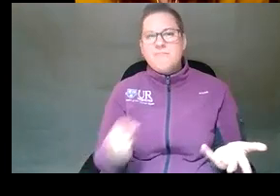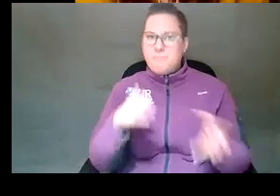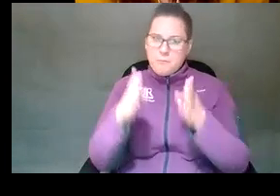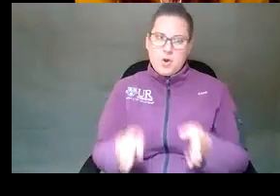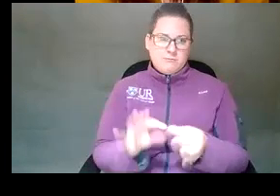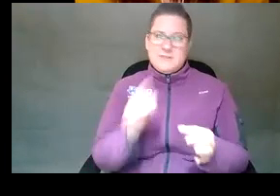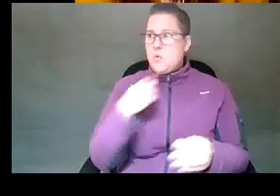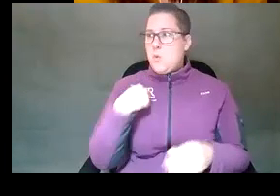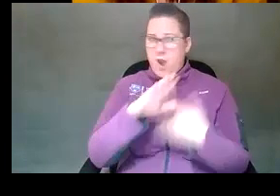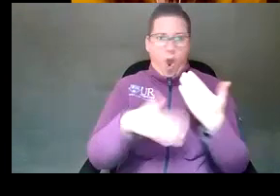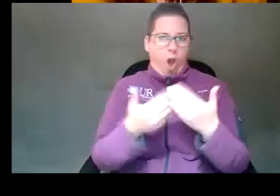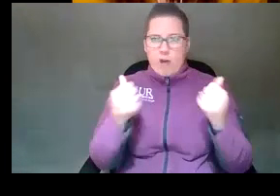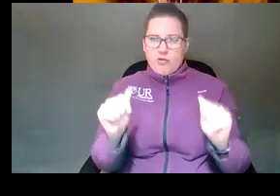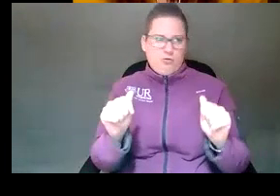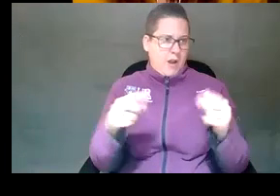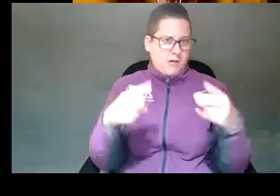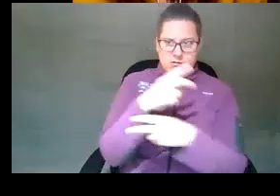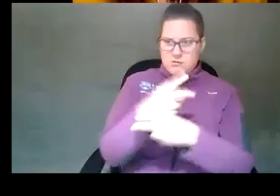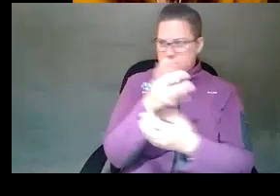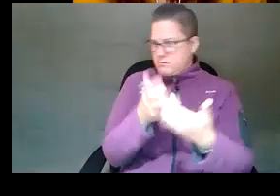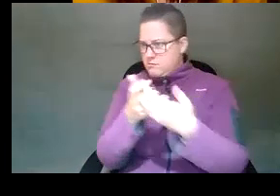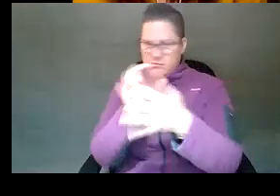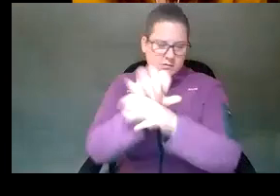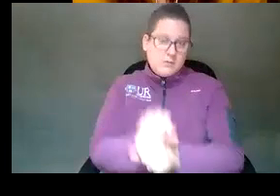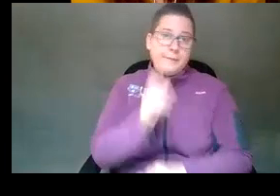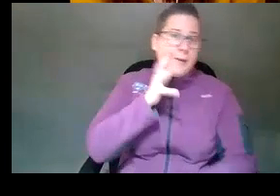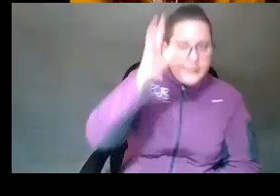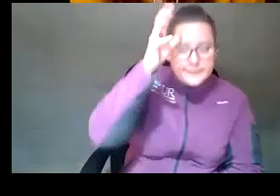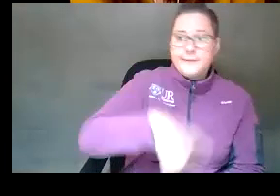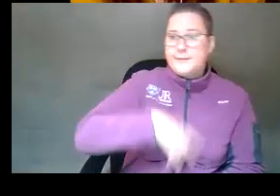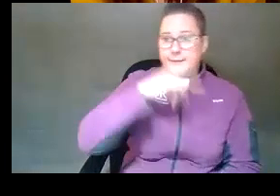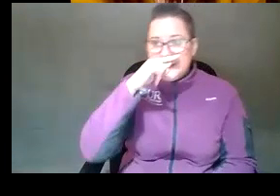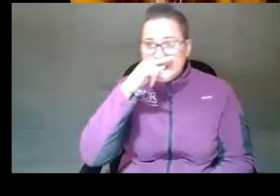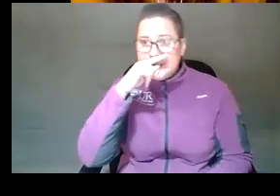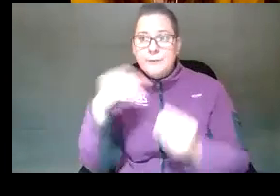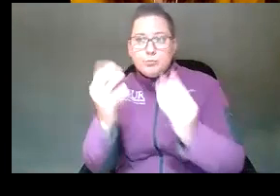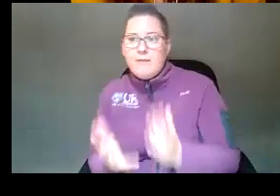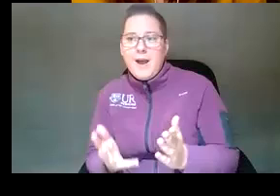is adapting parents children providers all parties need to have realistic expectations